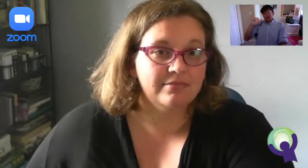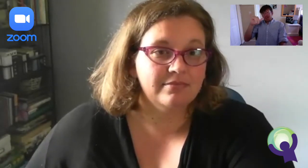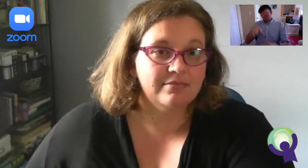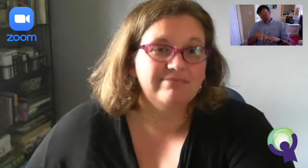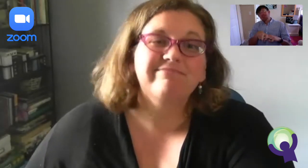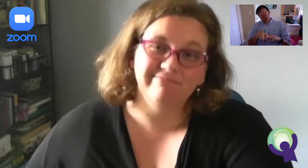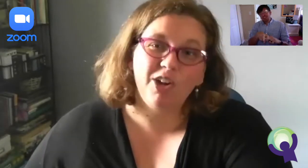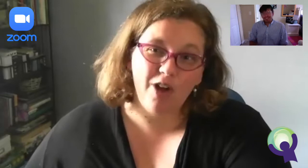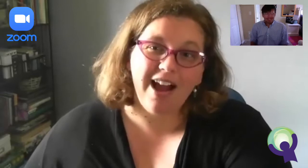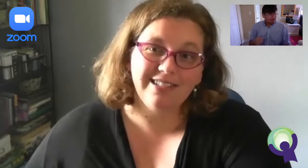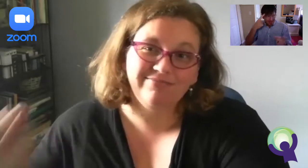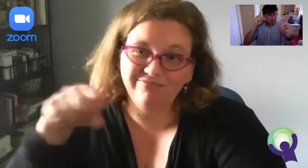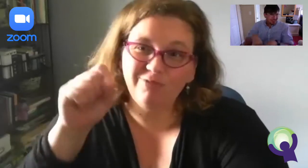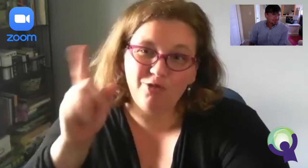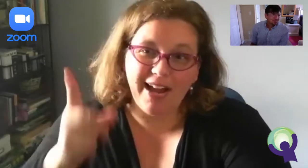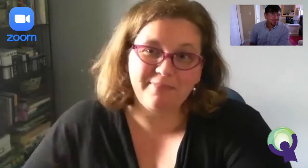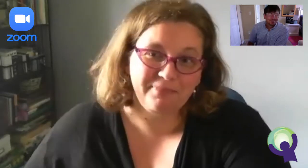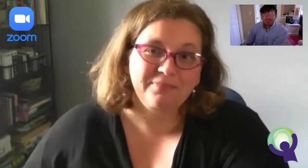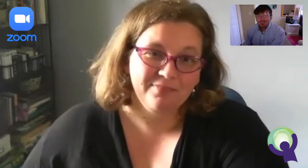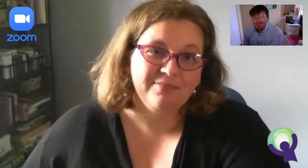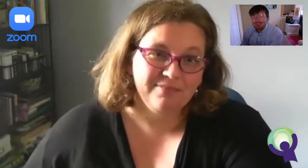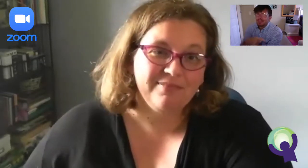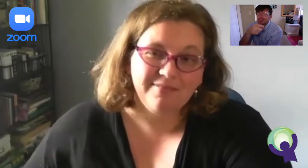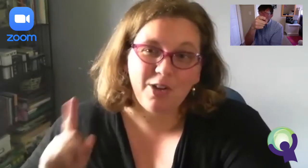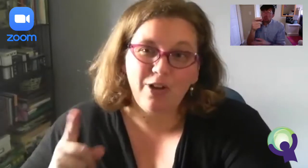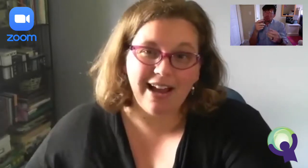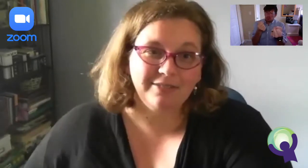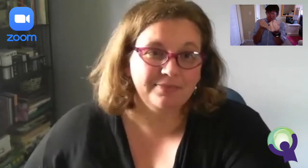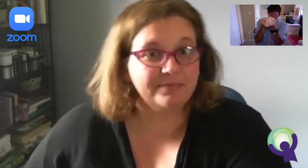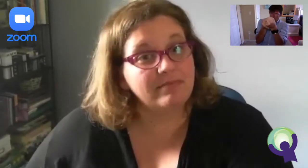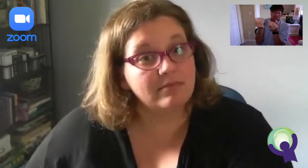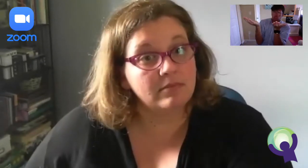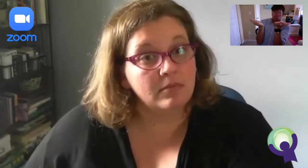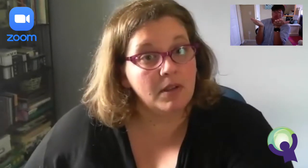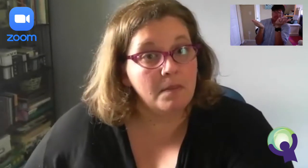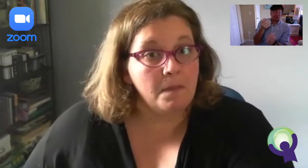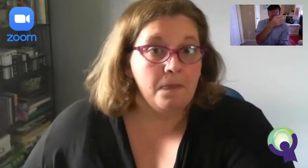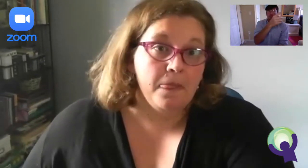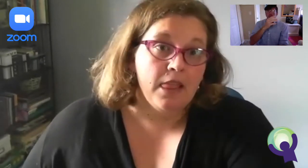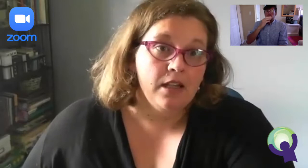If you have to put up with co-workers and your work, it seems to take forever. I agree.